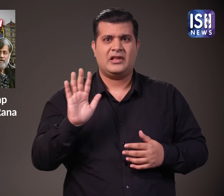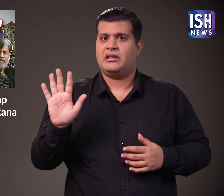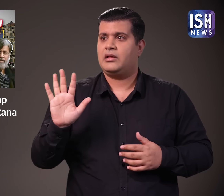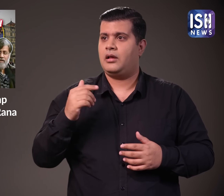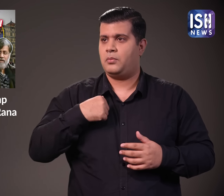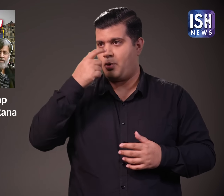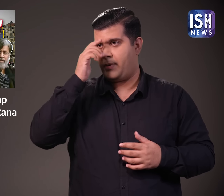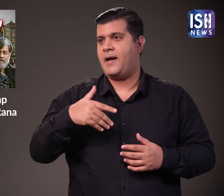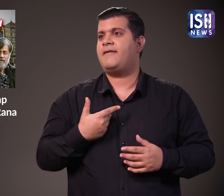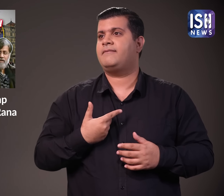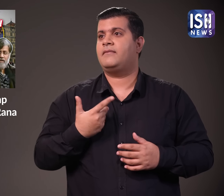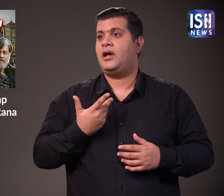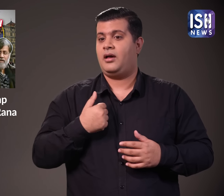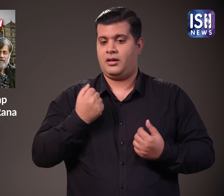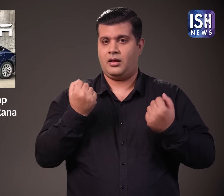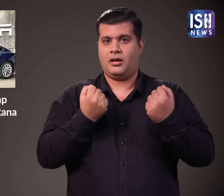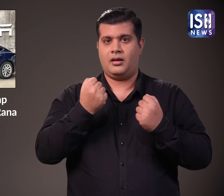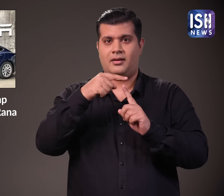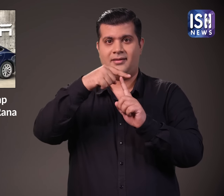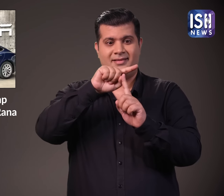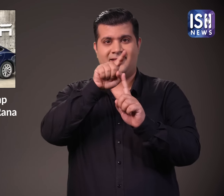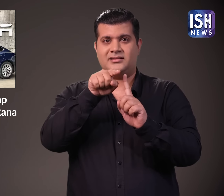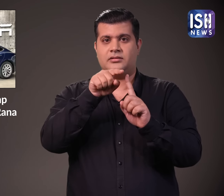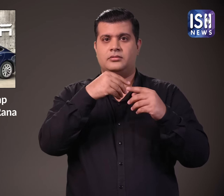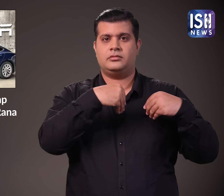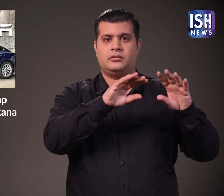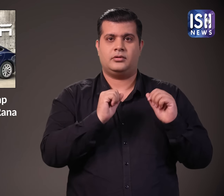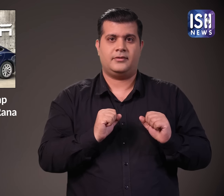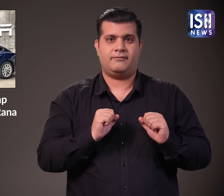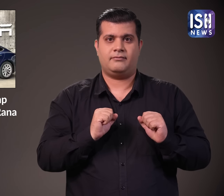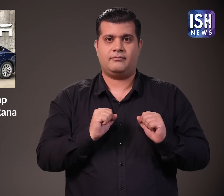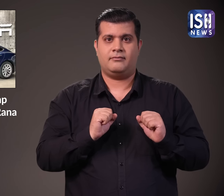The sale of Tesla cars has dropped in Europe due to these tariffs.